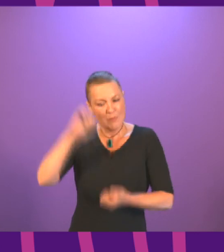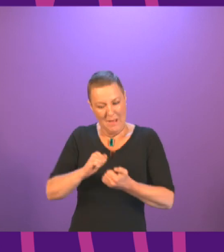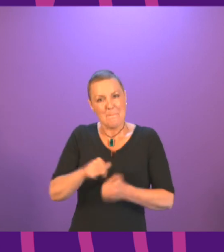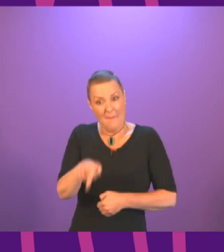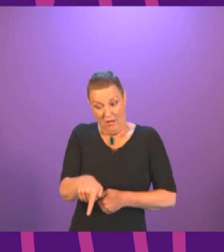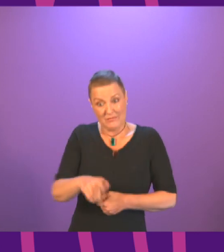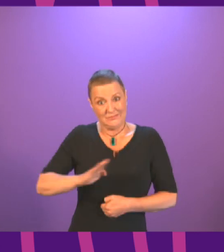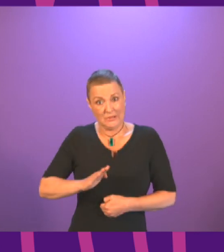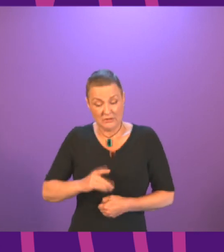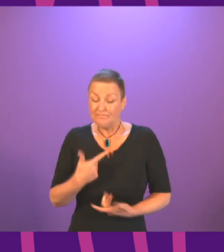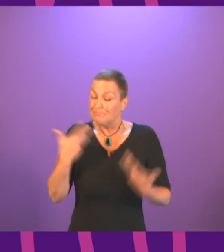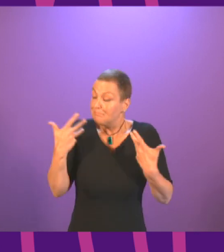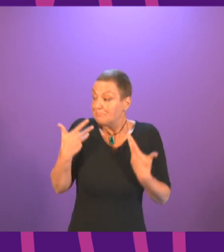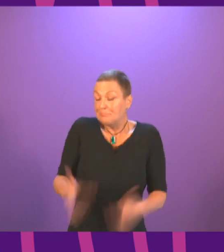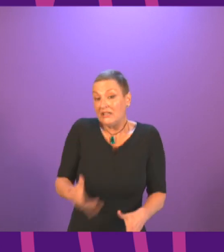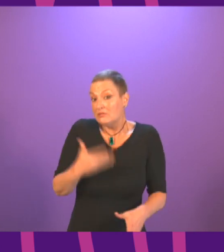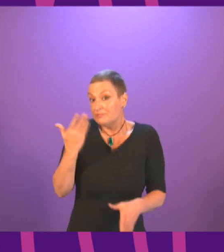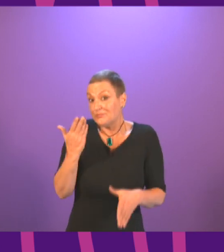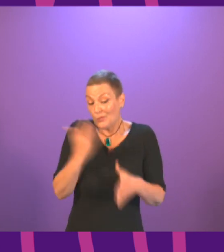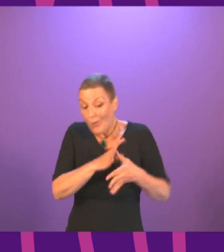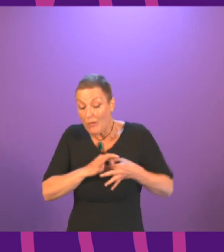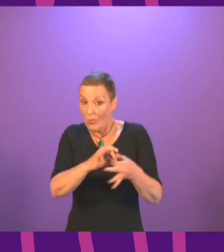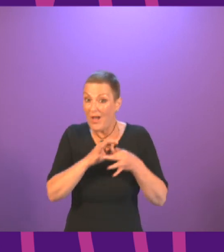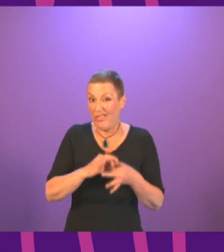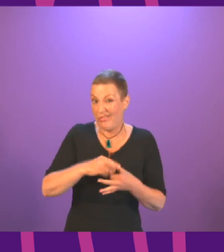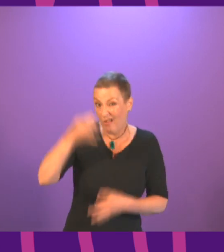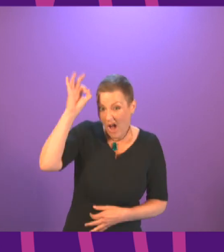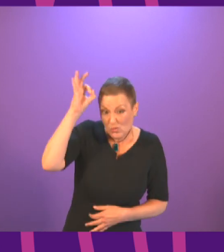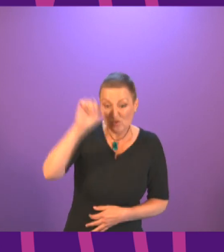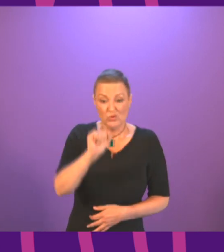authorities and third sector partners to ensure that they have the most up-to-date Covid guidance